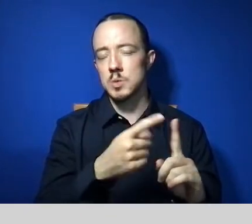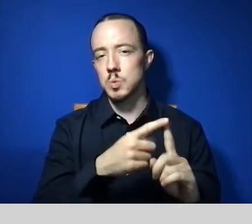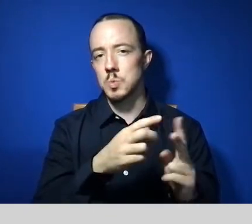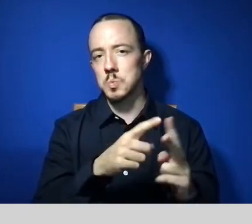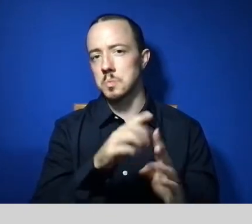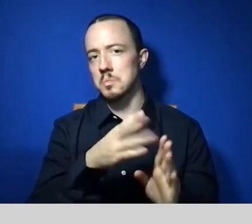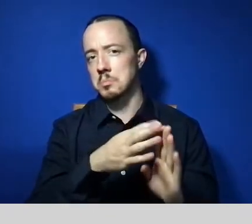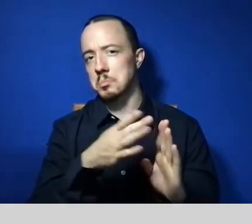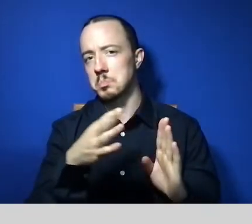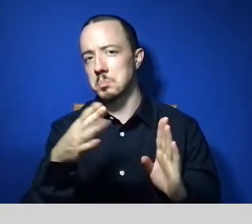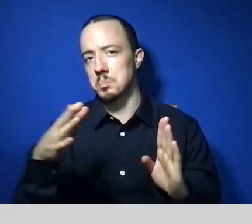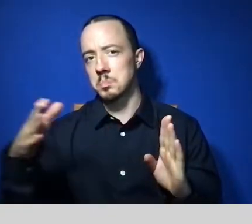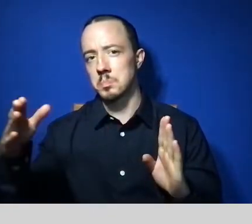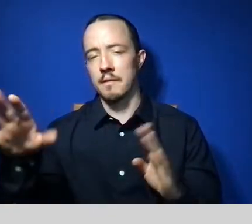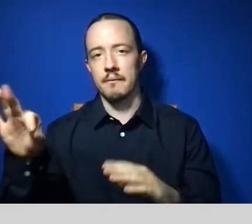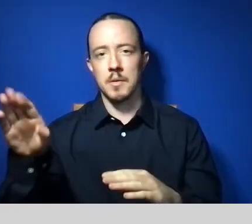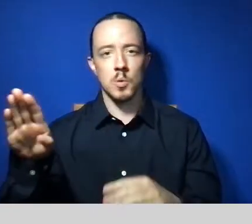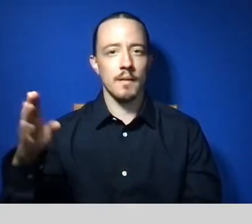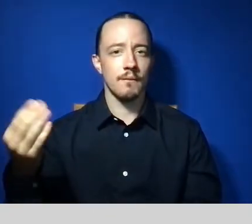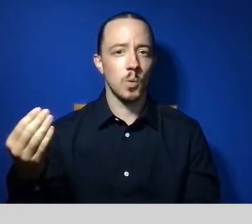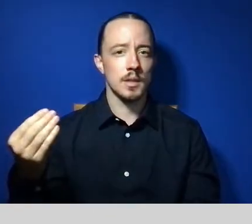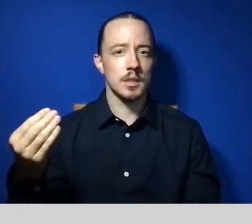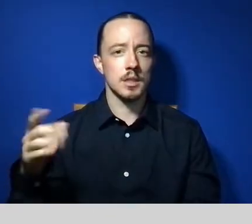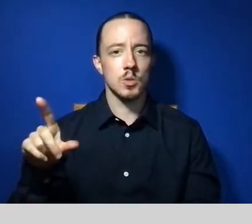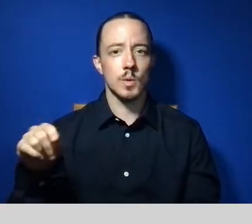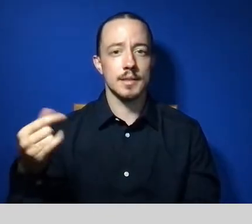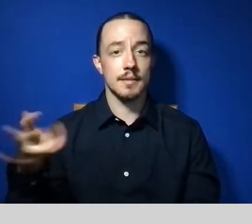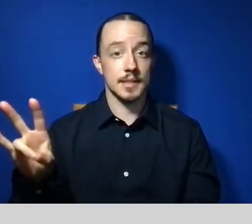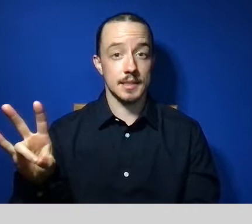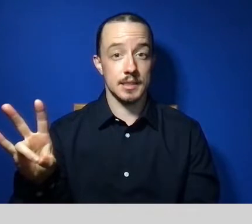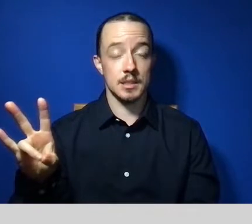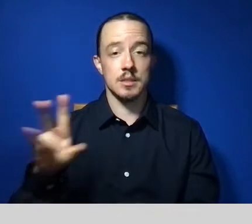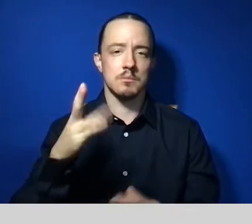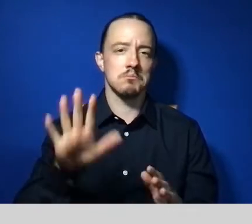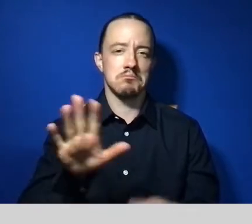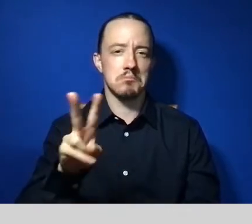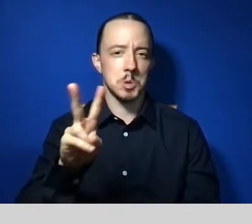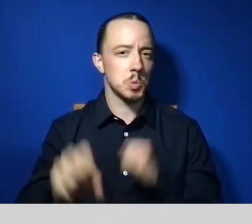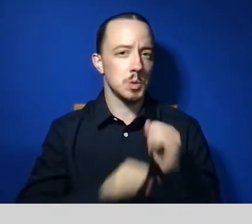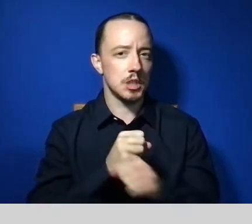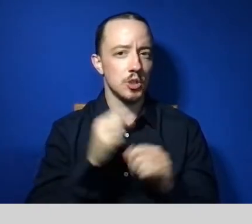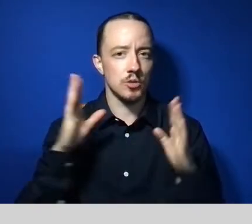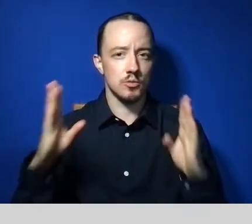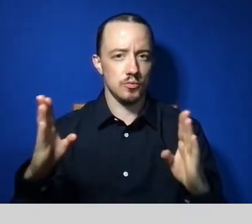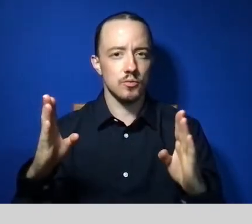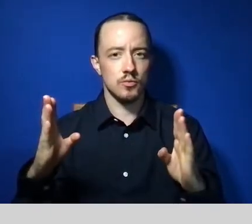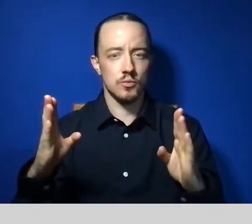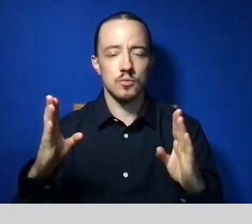And it goes out to February 14th, 2017. So about two years worth of data.